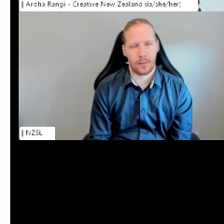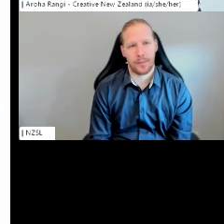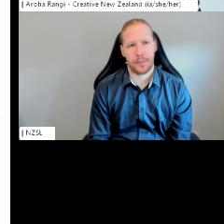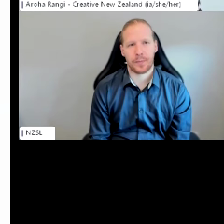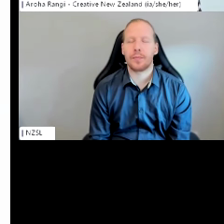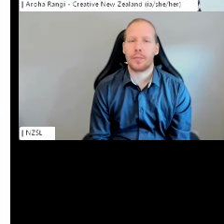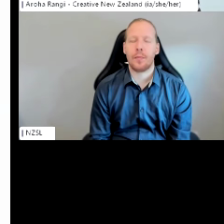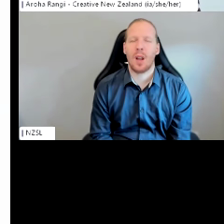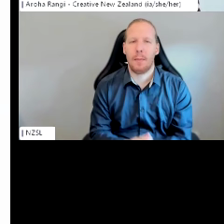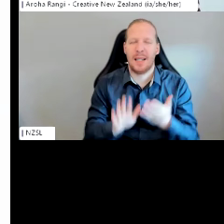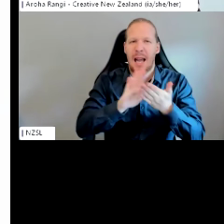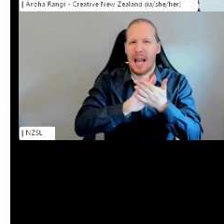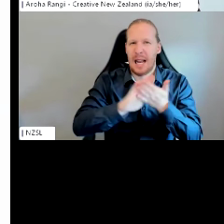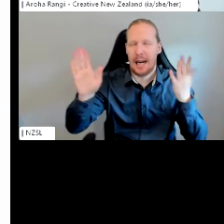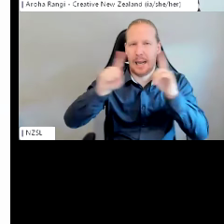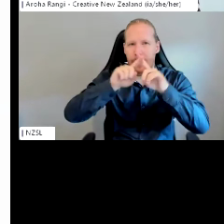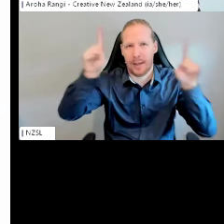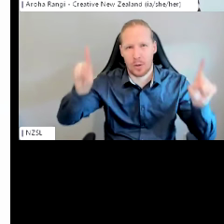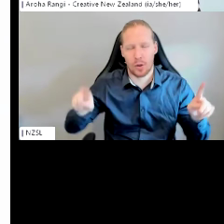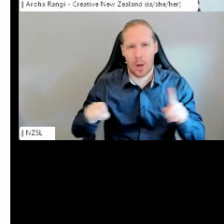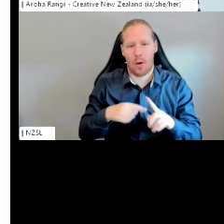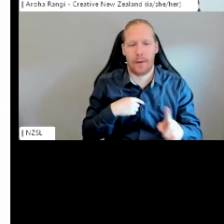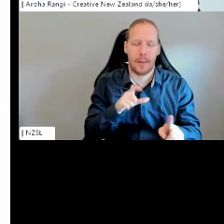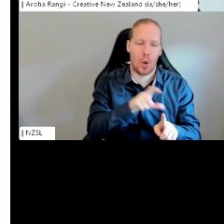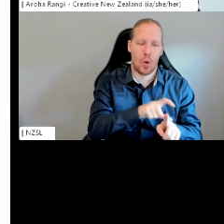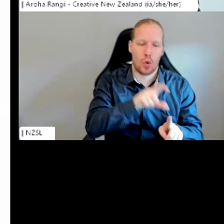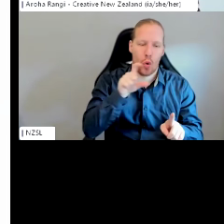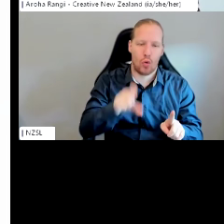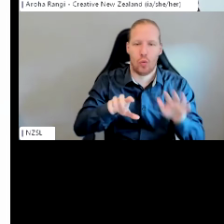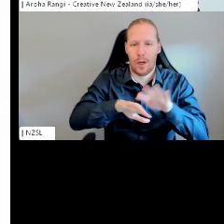of the cultural landscape is really what we're trying to get across in the next hour and a half.